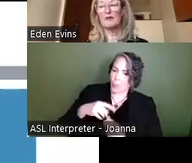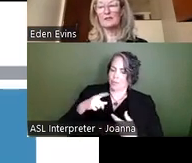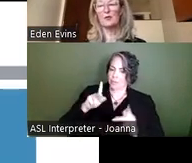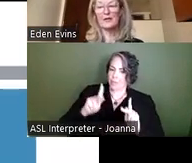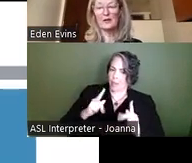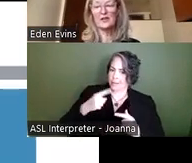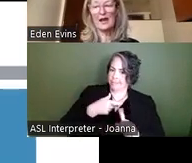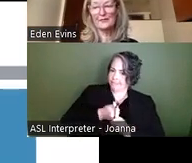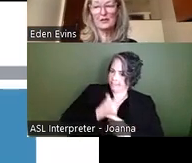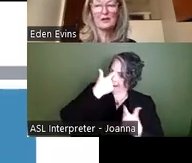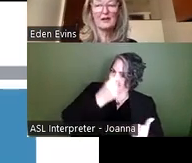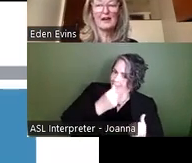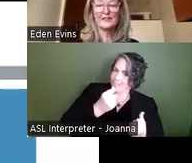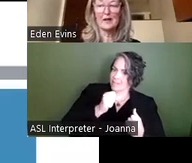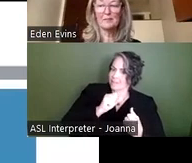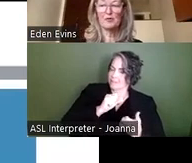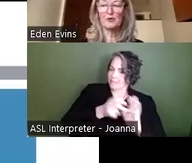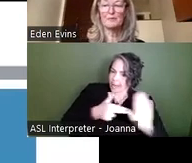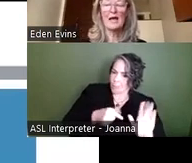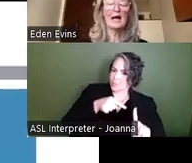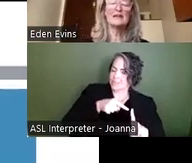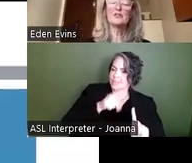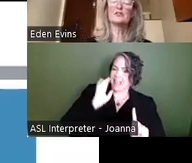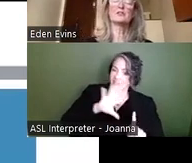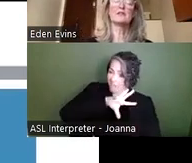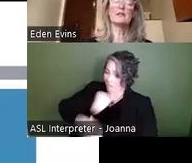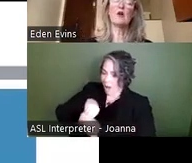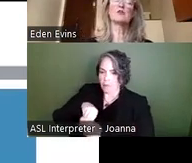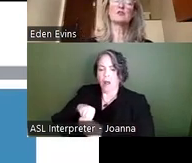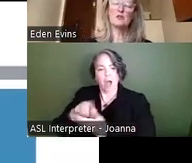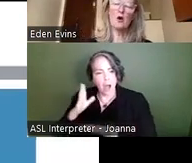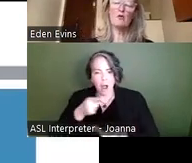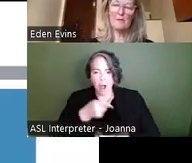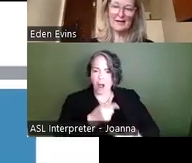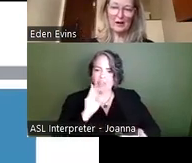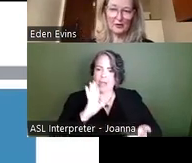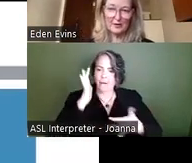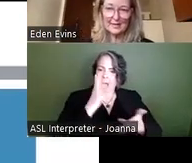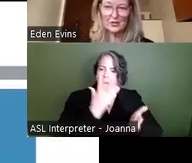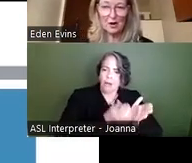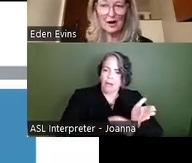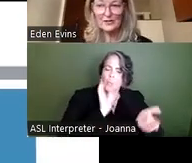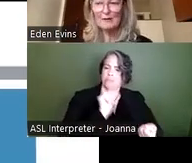roughly 20 years after FDA approval. And there are so many other needed trials. I